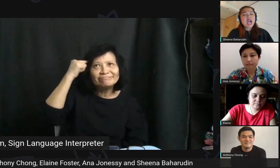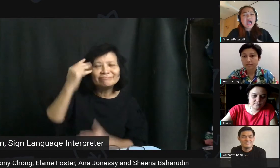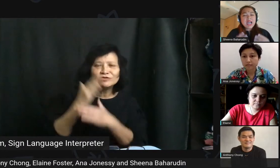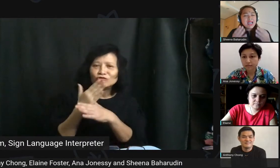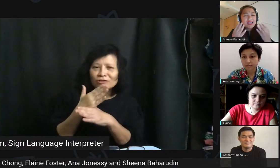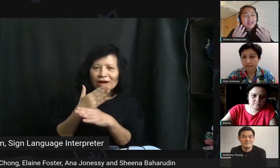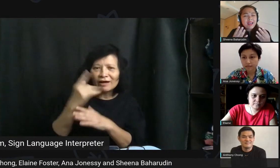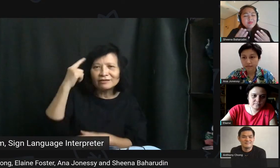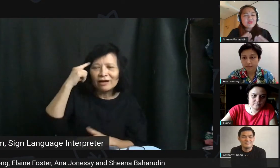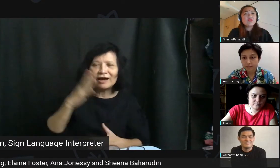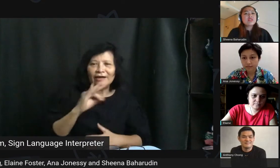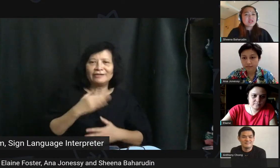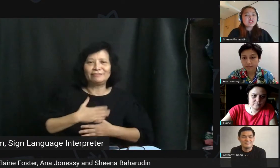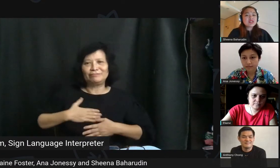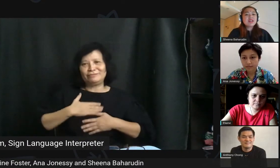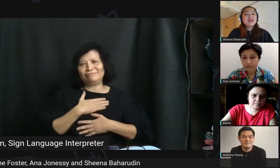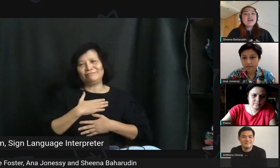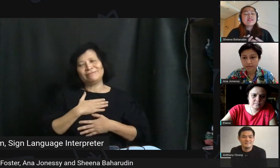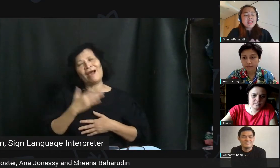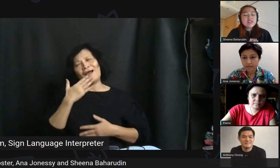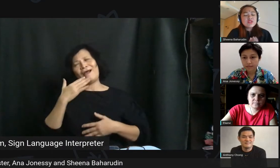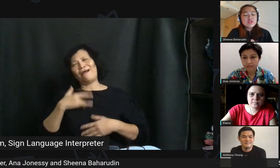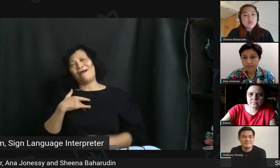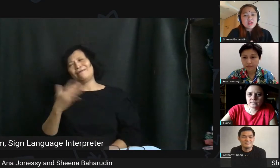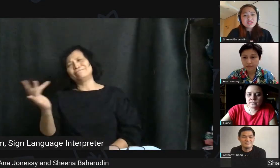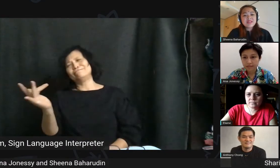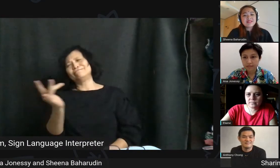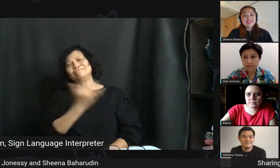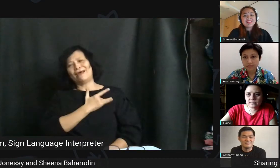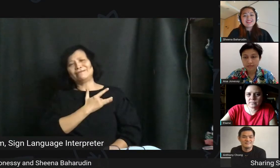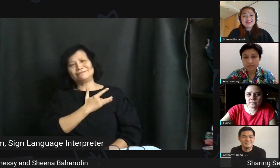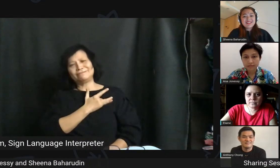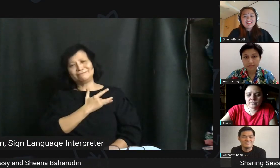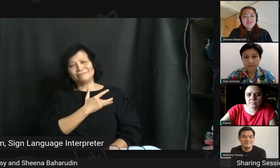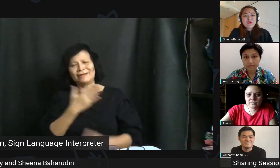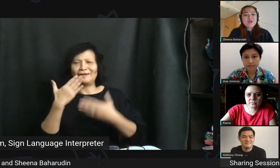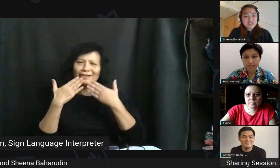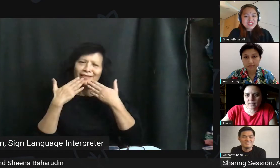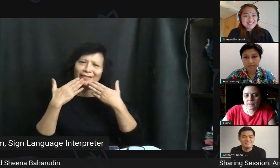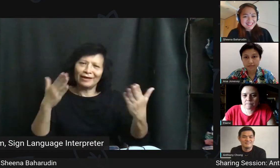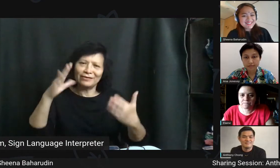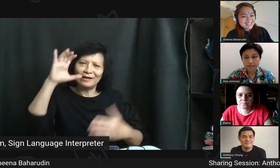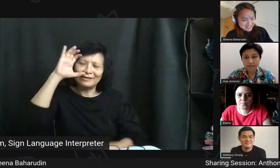I am so touched. Thank you so much, Anthony for what you just said.